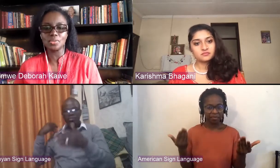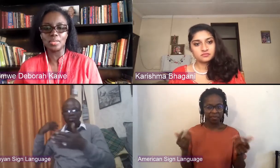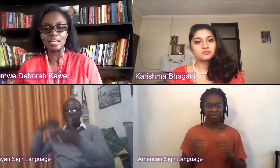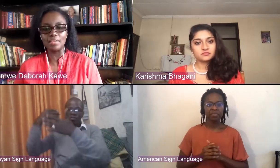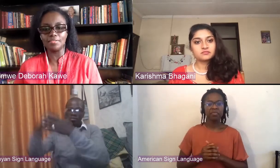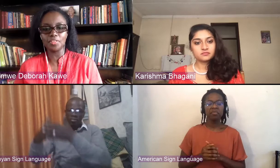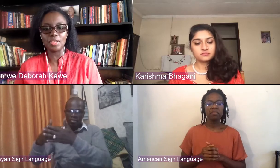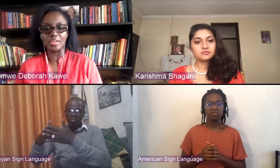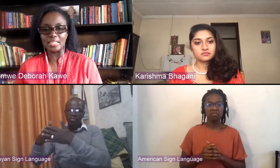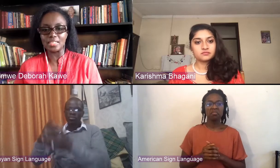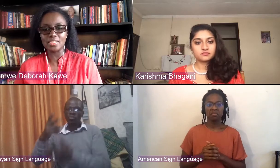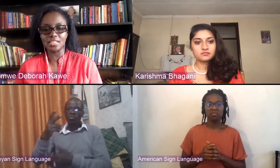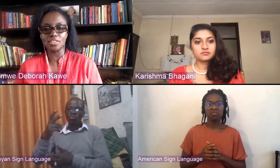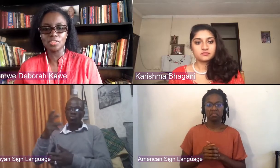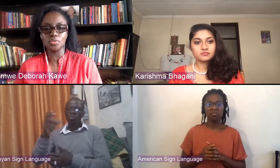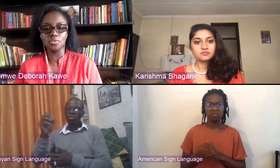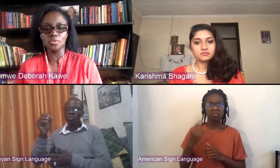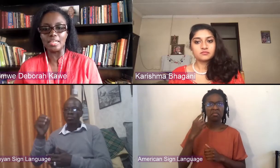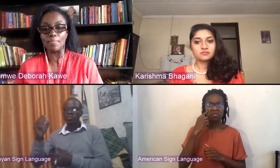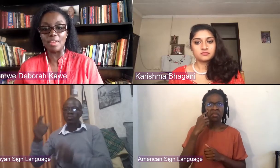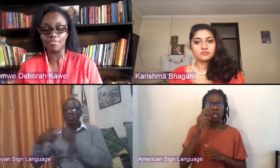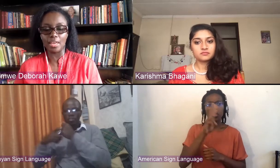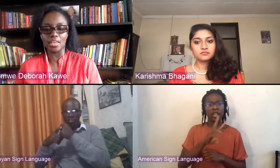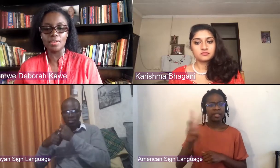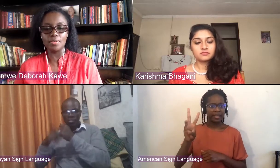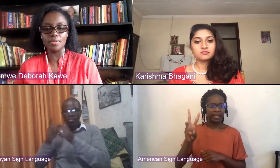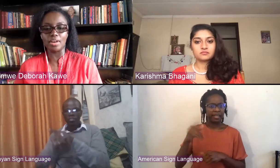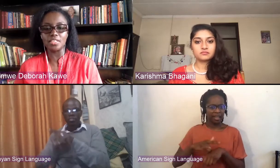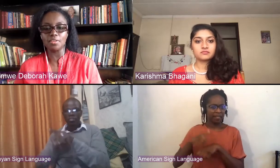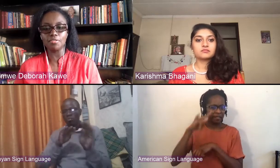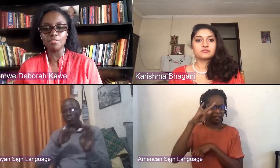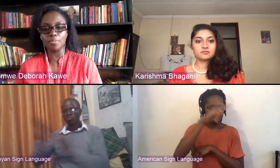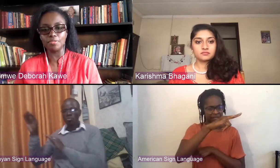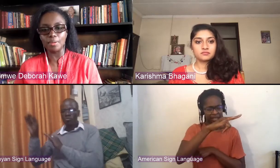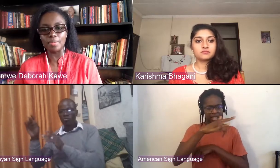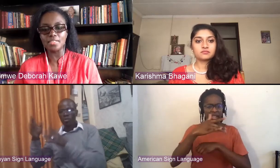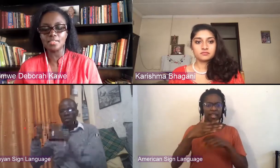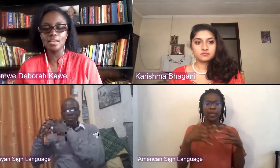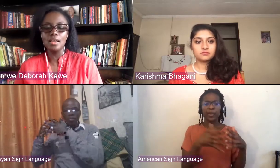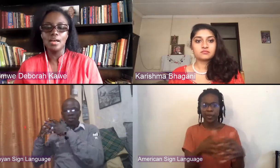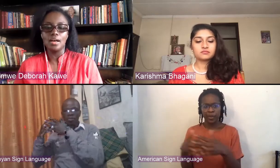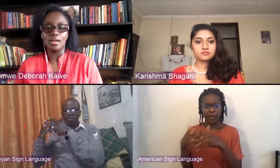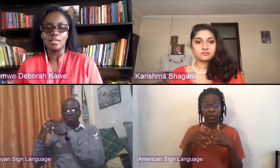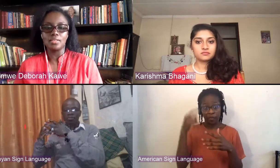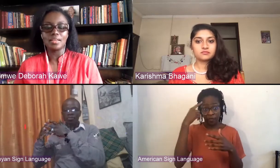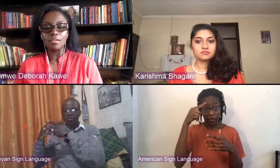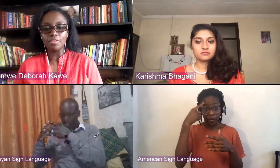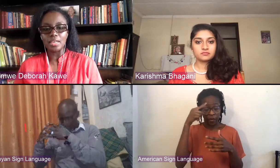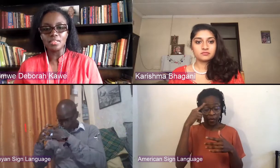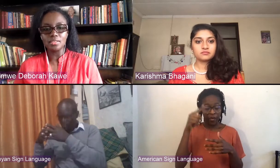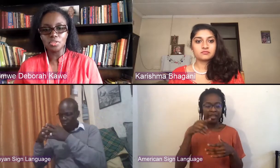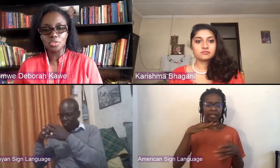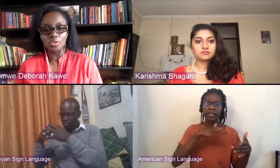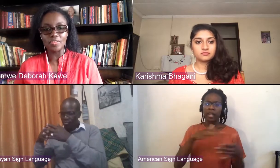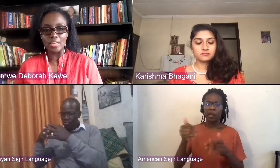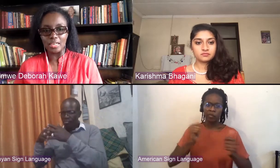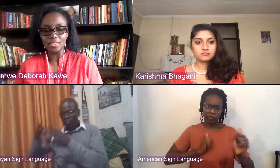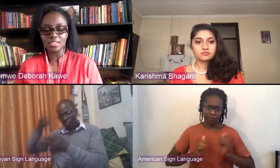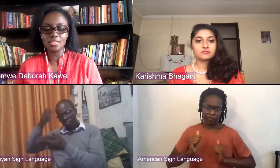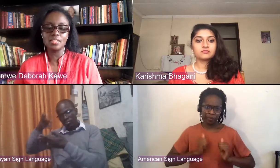when I left for the United States to do an MFA in writing for performance, the California Institute of the Arts.